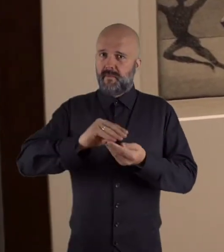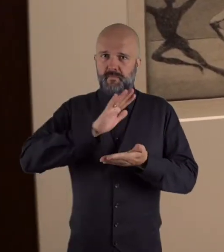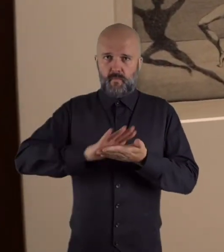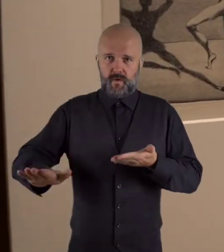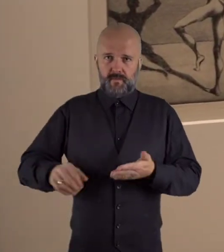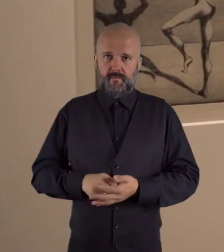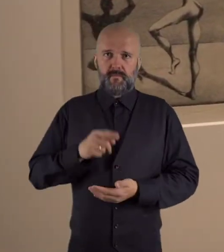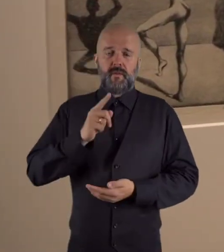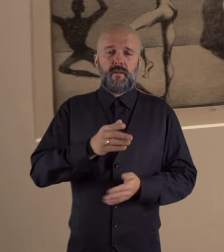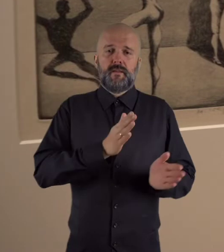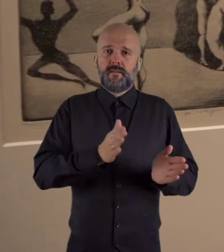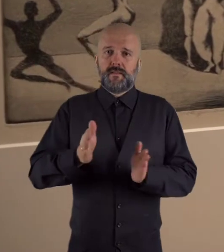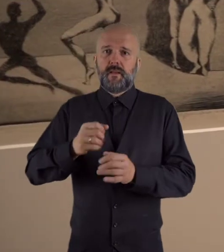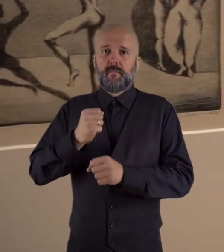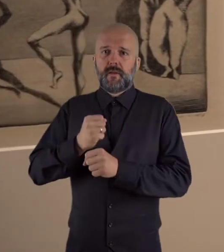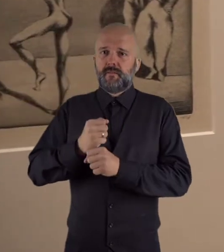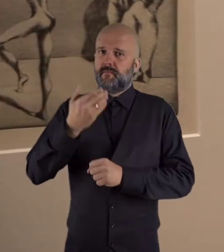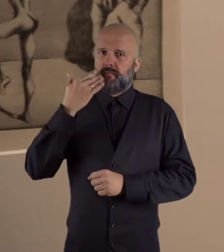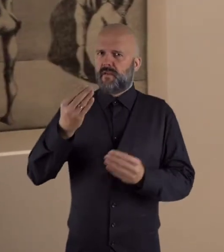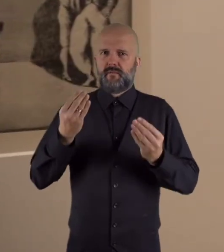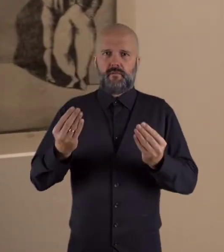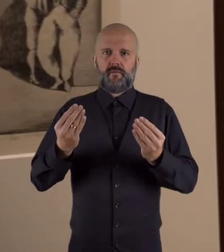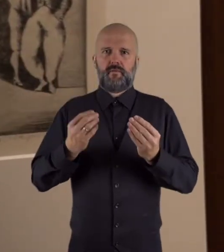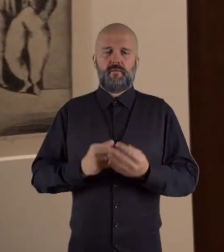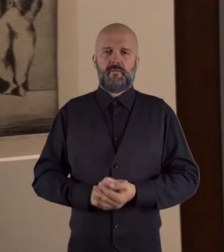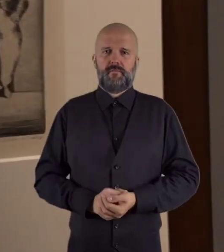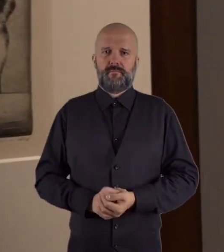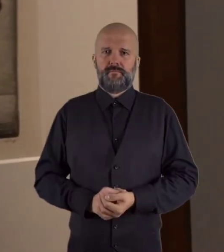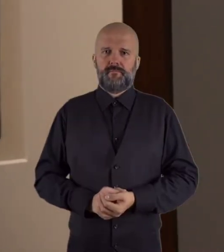Admission is free and this cycle of works is very unique.